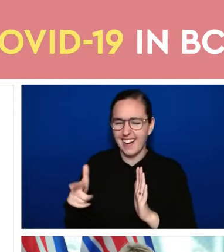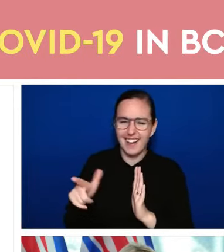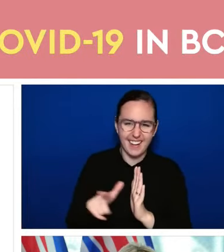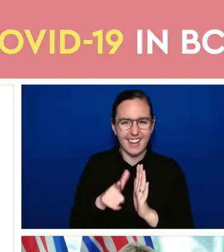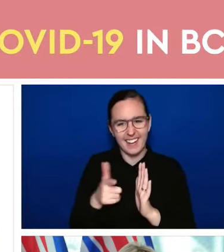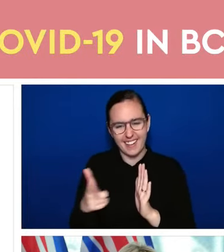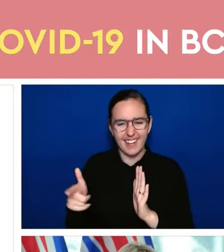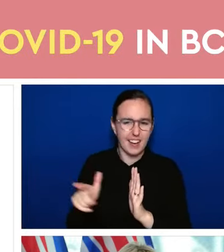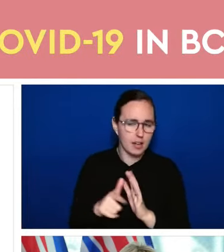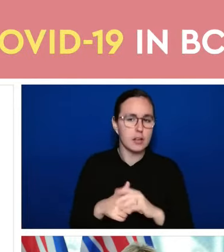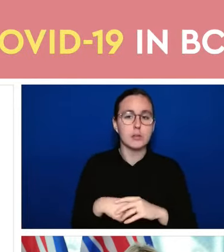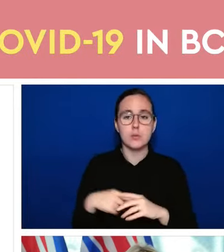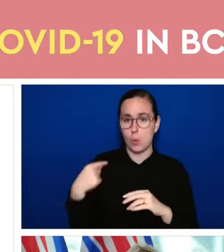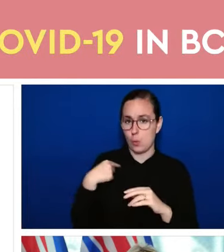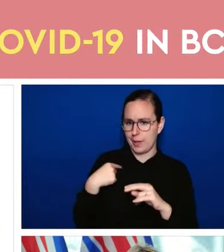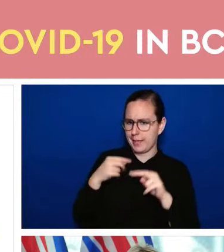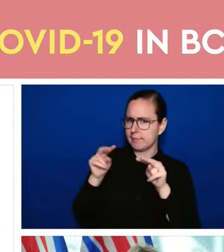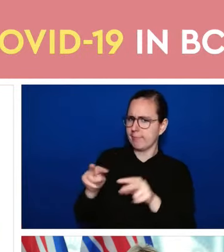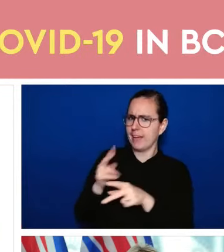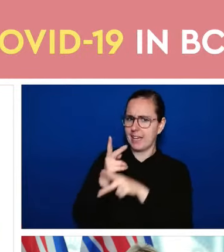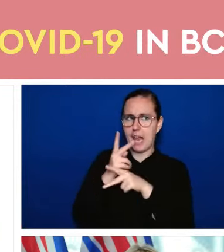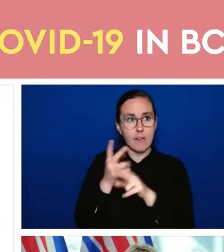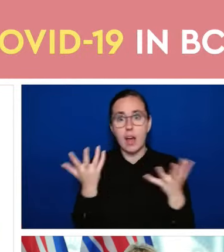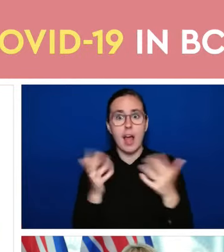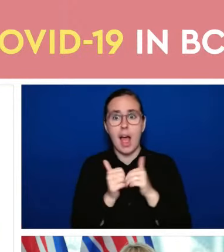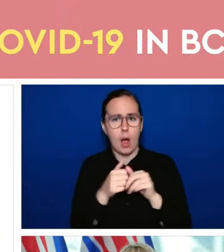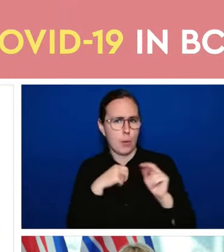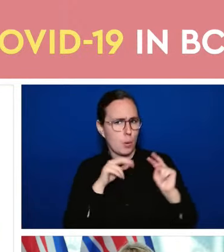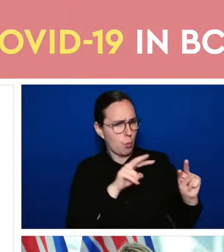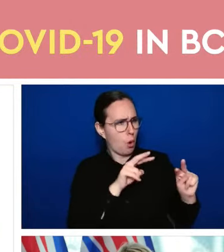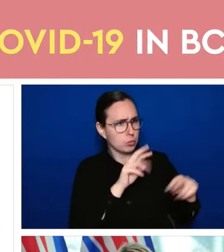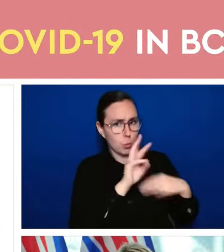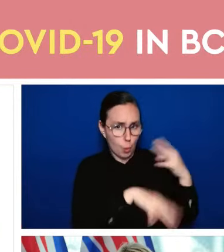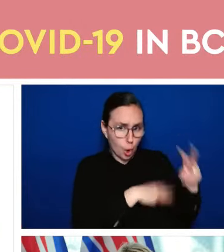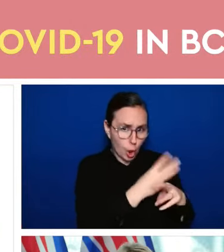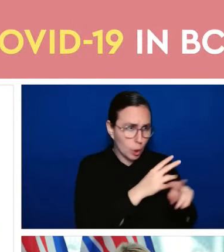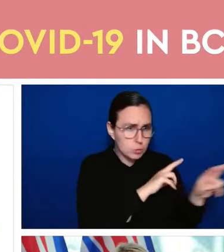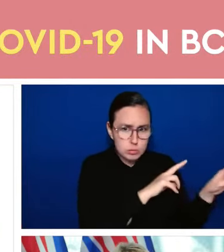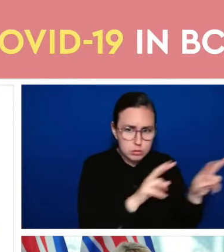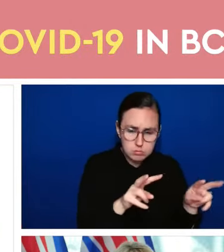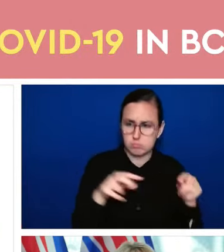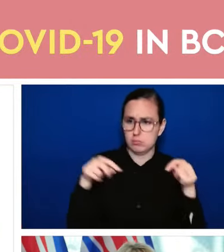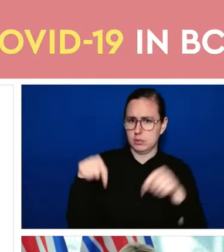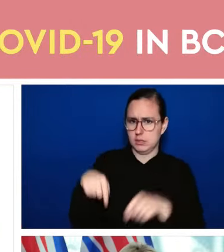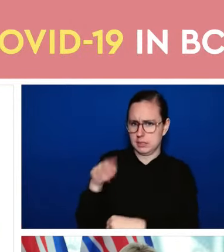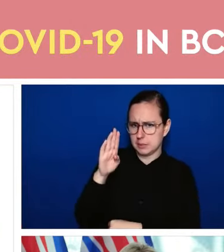very carefully around the globe. And here in BC is the influence